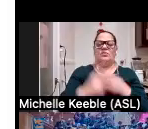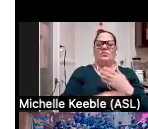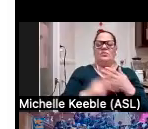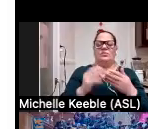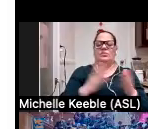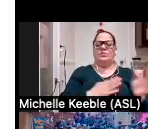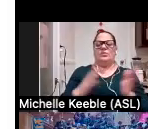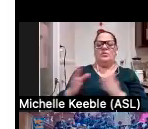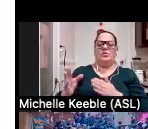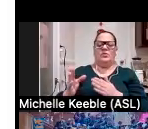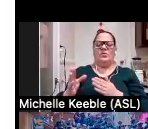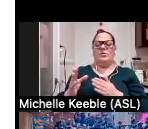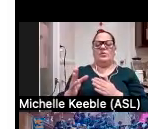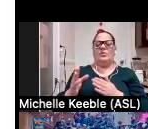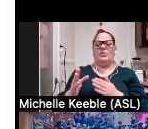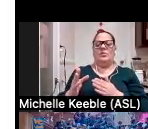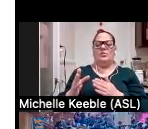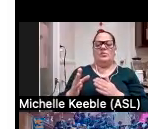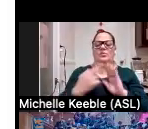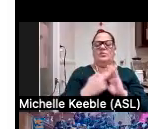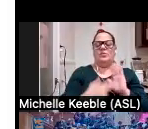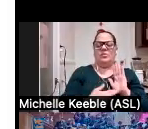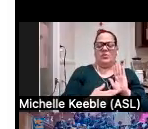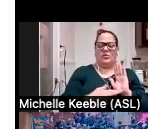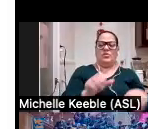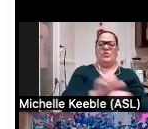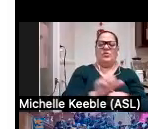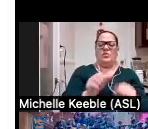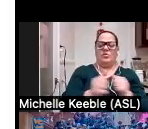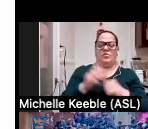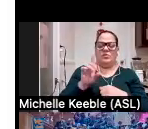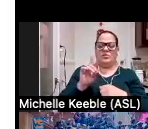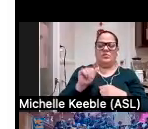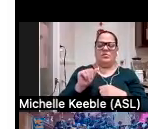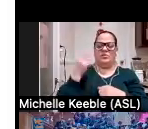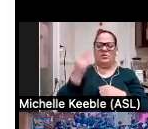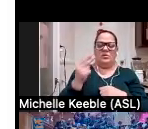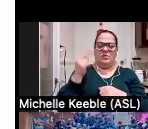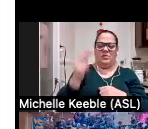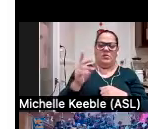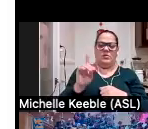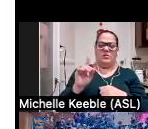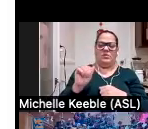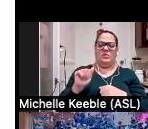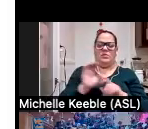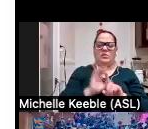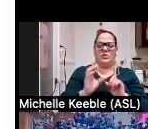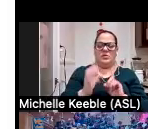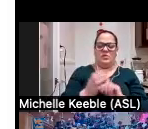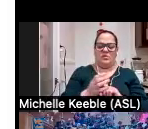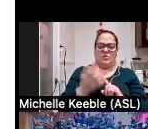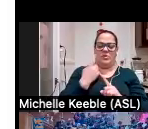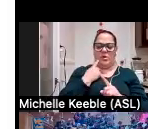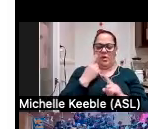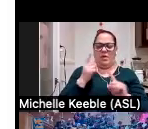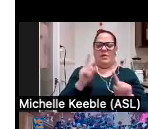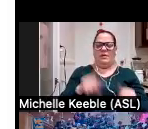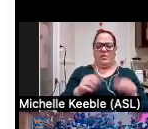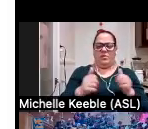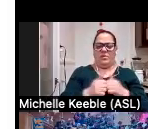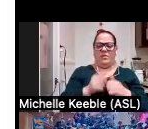syllabi that work to include disability history, disability culture in existing K through 12 school